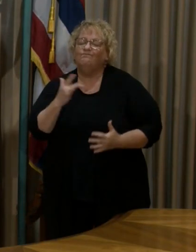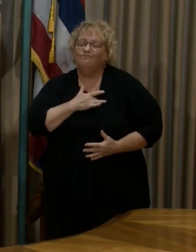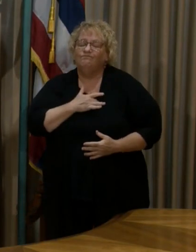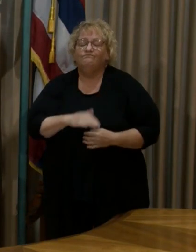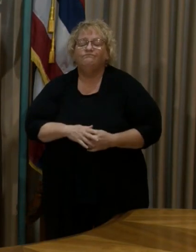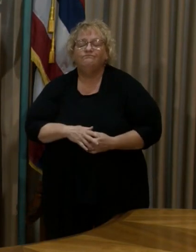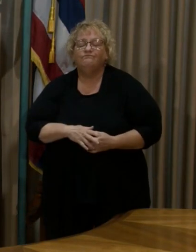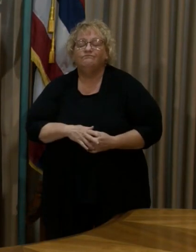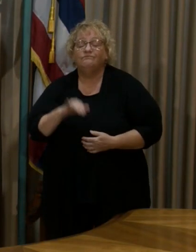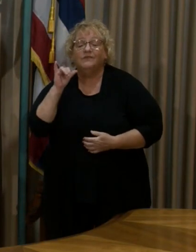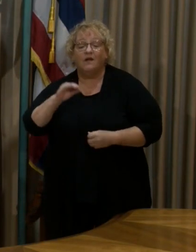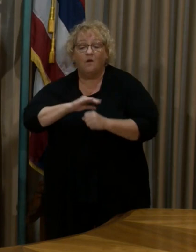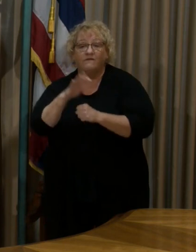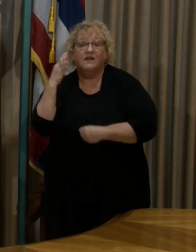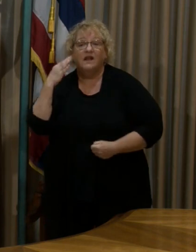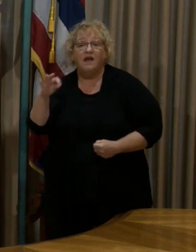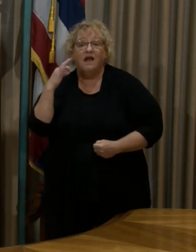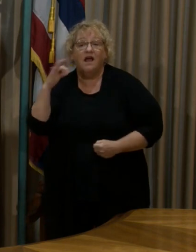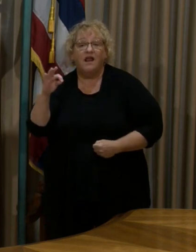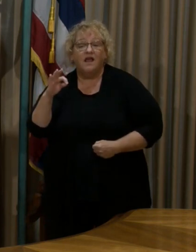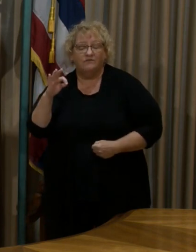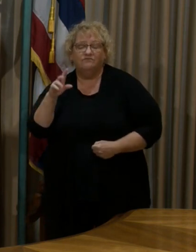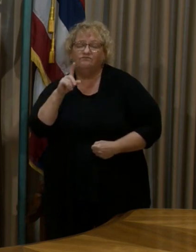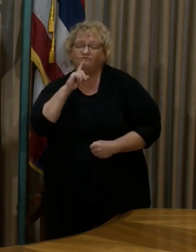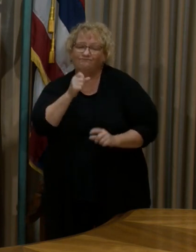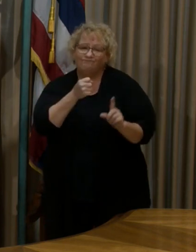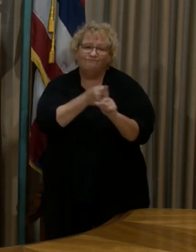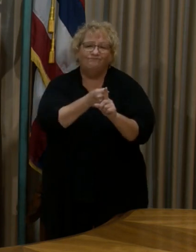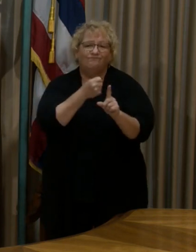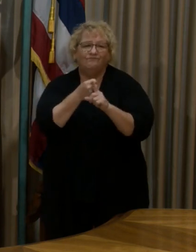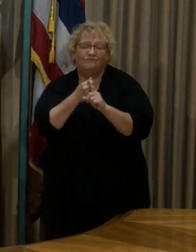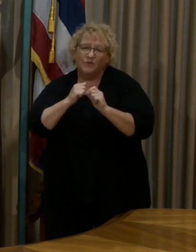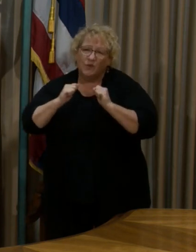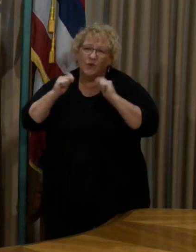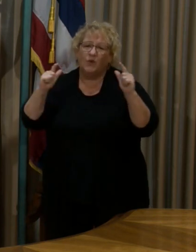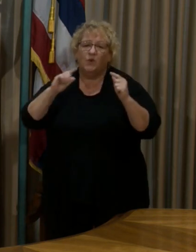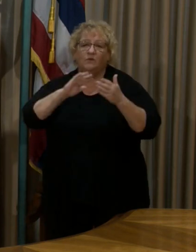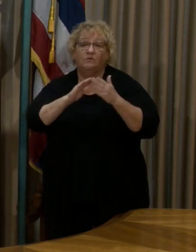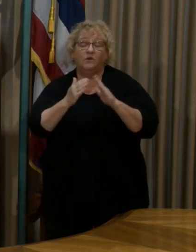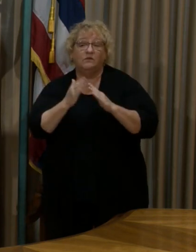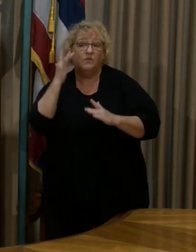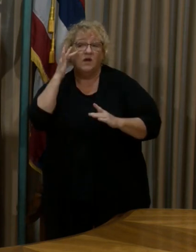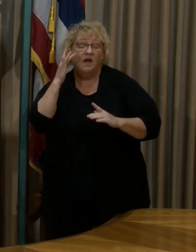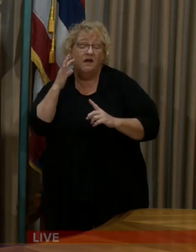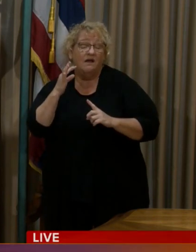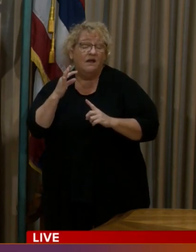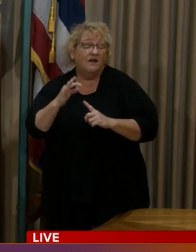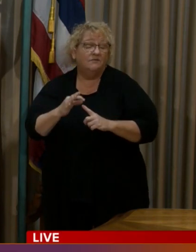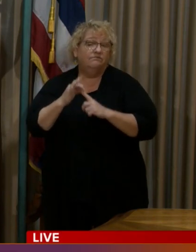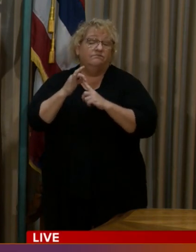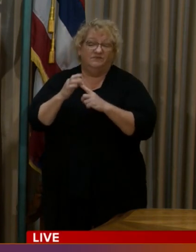19 HAS HAD ON OUR COMMUNITY. THE COVID-19 PANDEMIC HAS BEEN